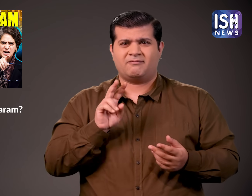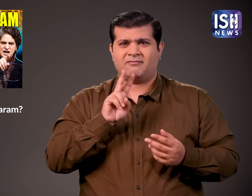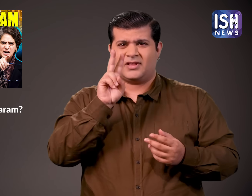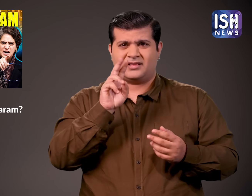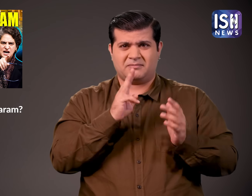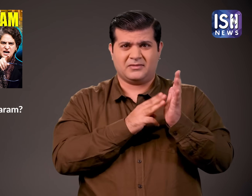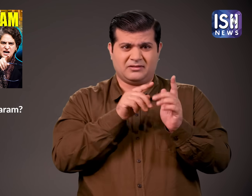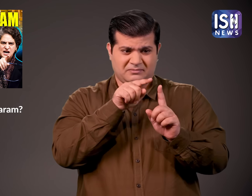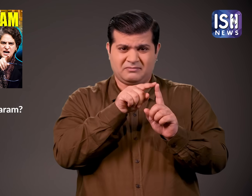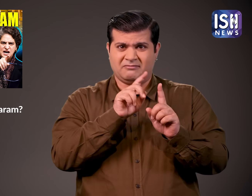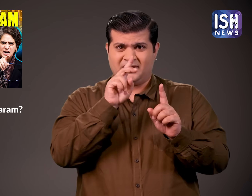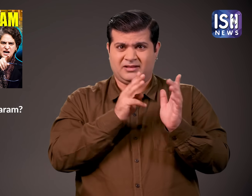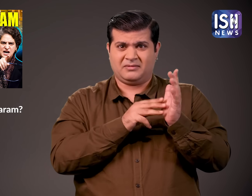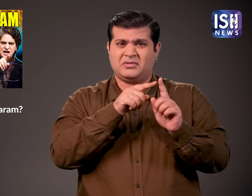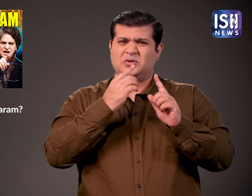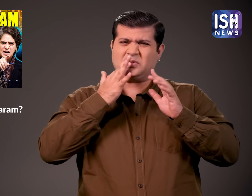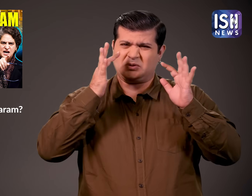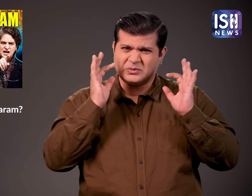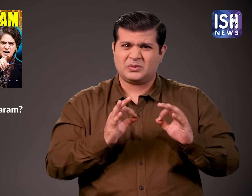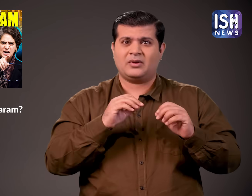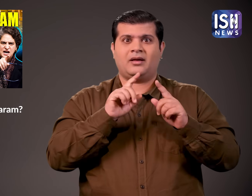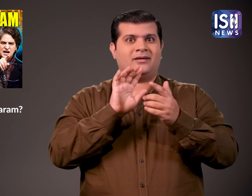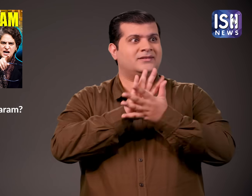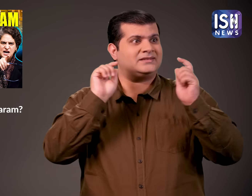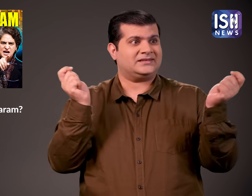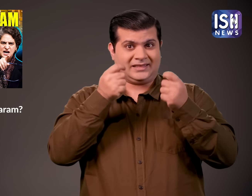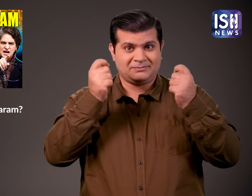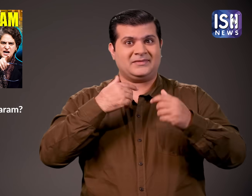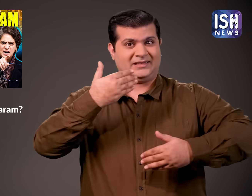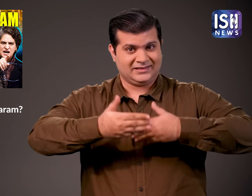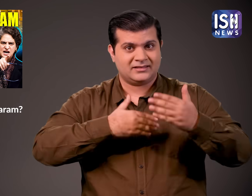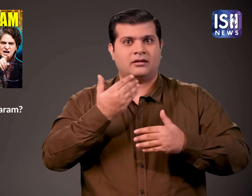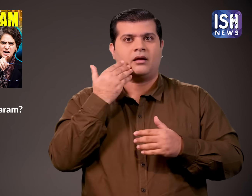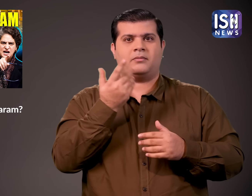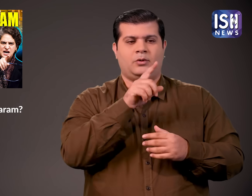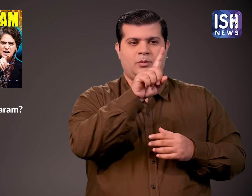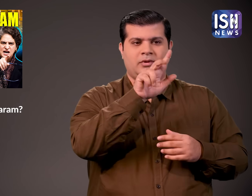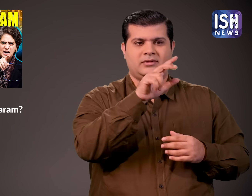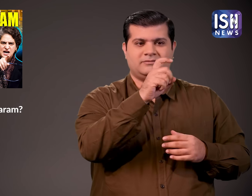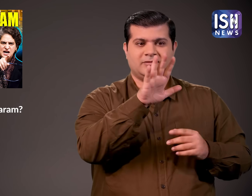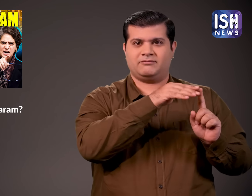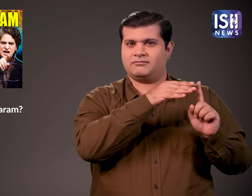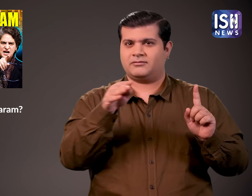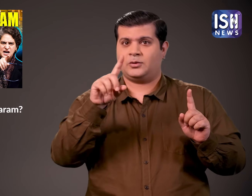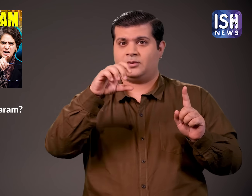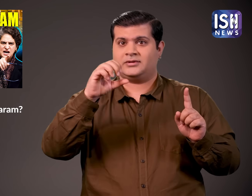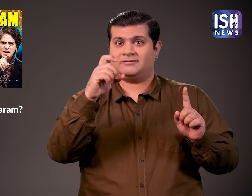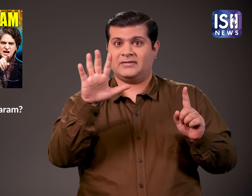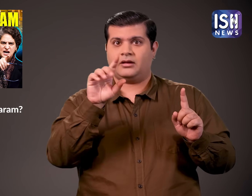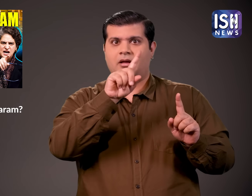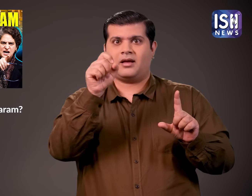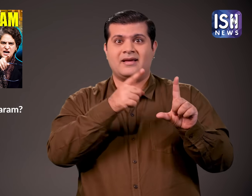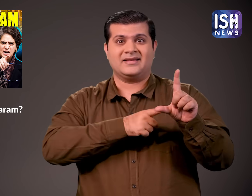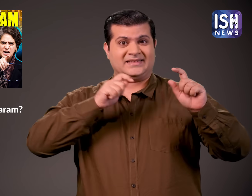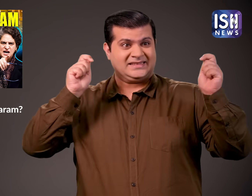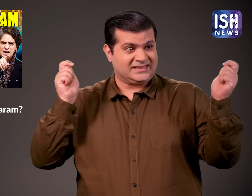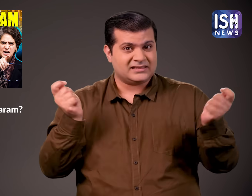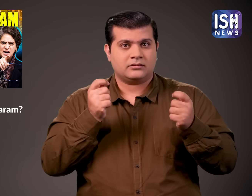Vande Mataram, written in 1875, was set to complete its 100 years in 1975.